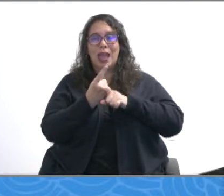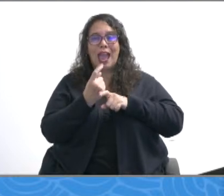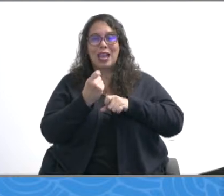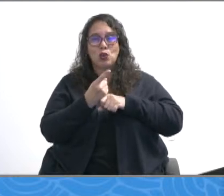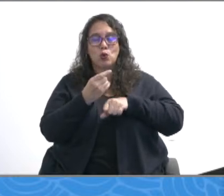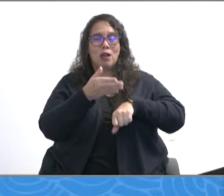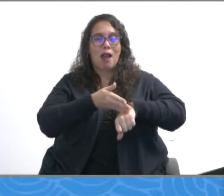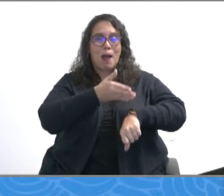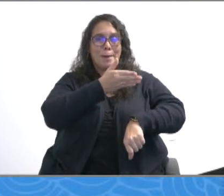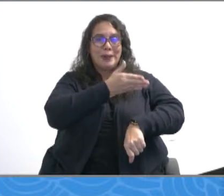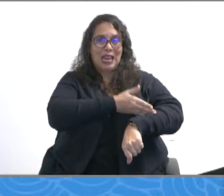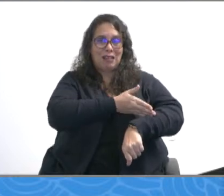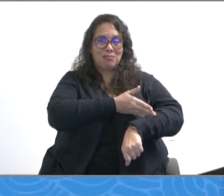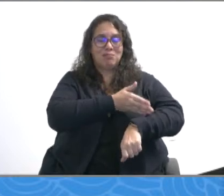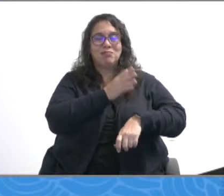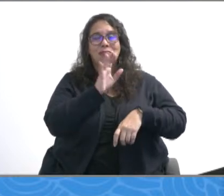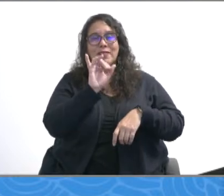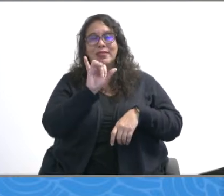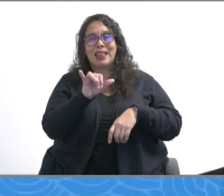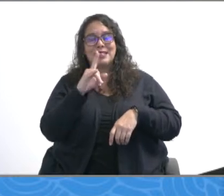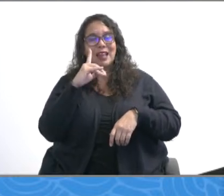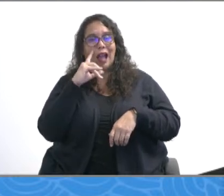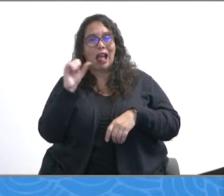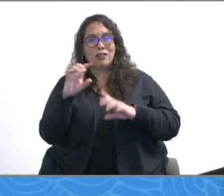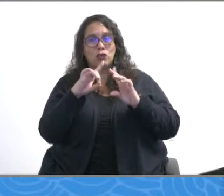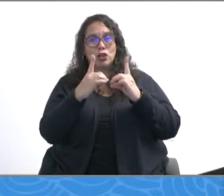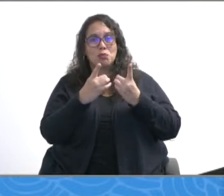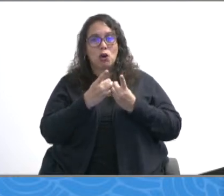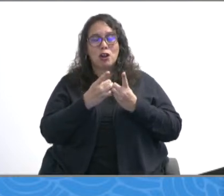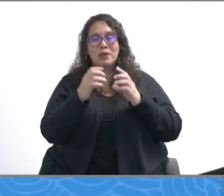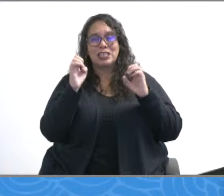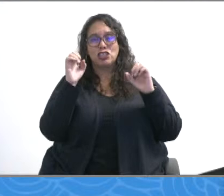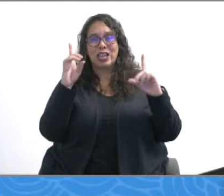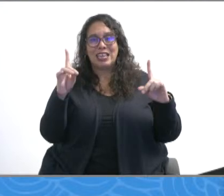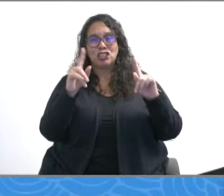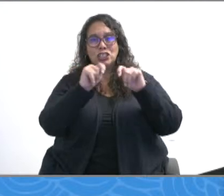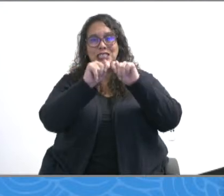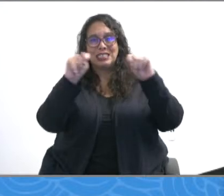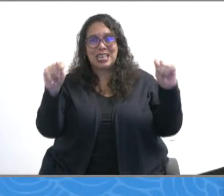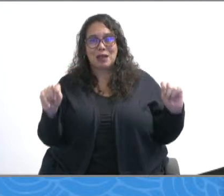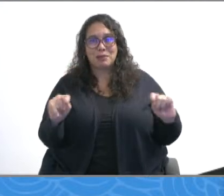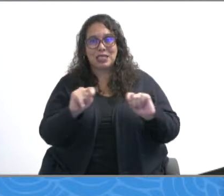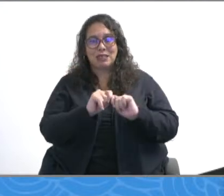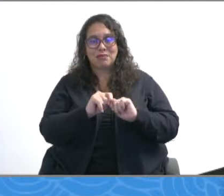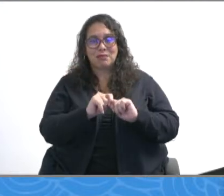which are a California Department of Education template, which has five prompts.